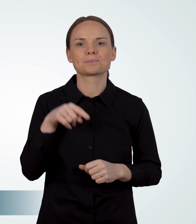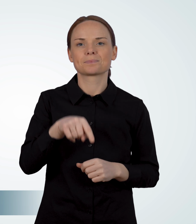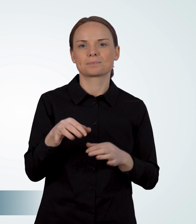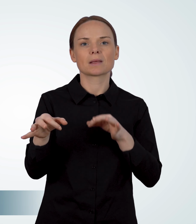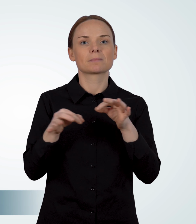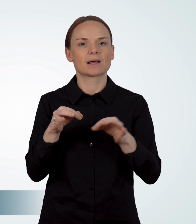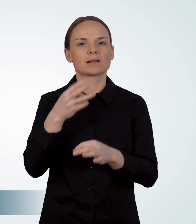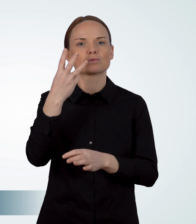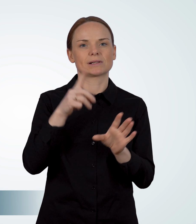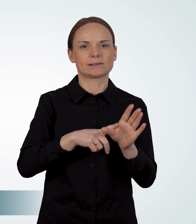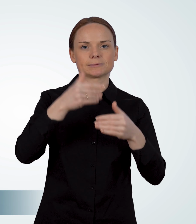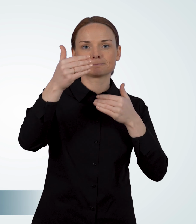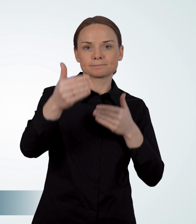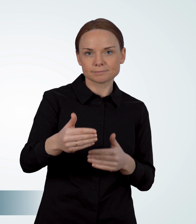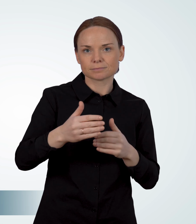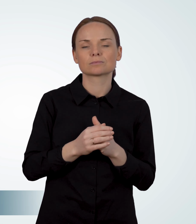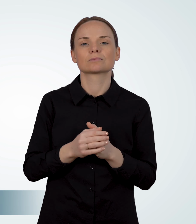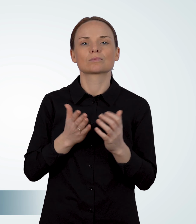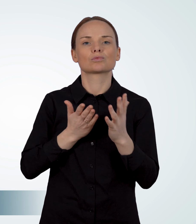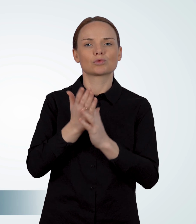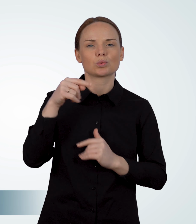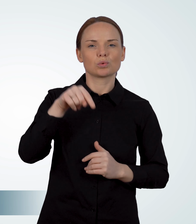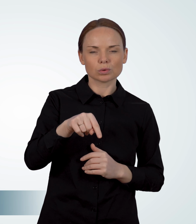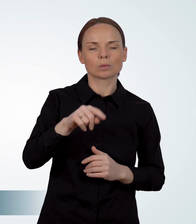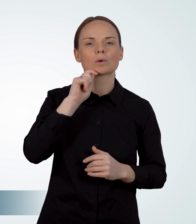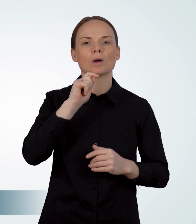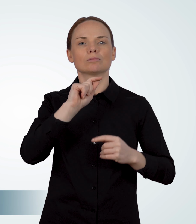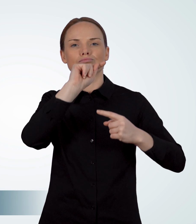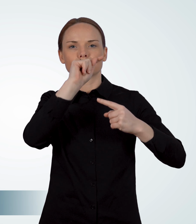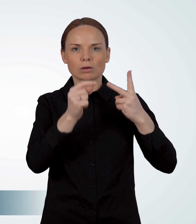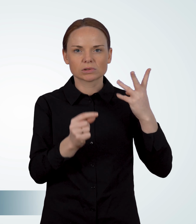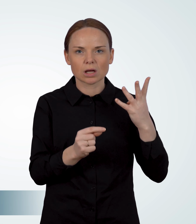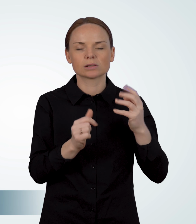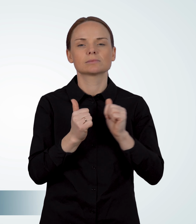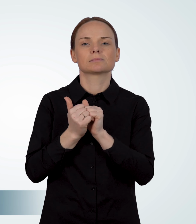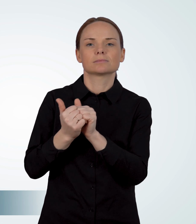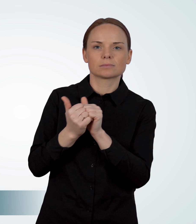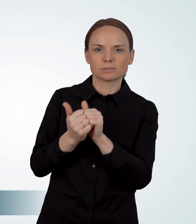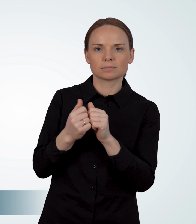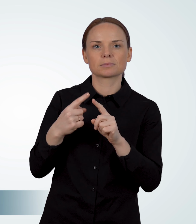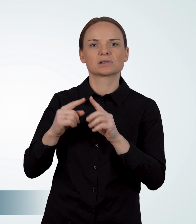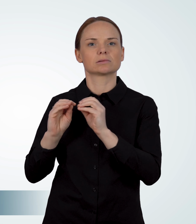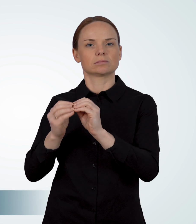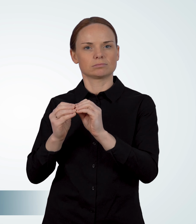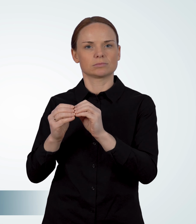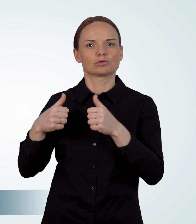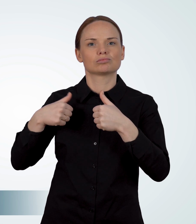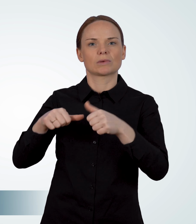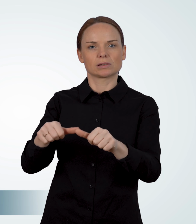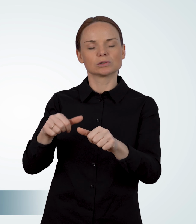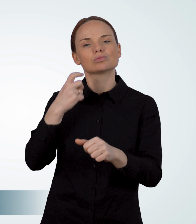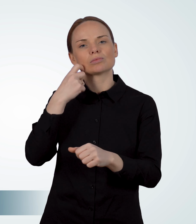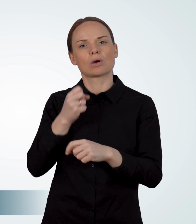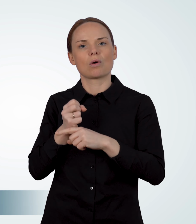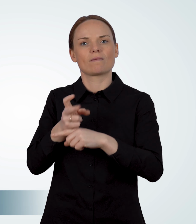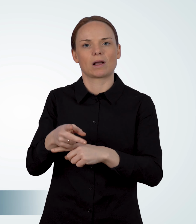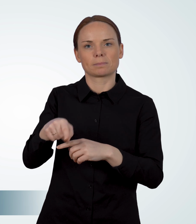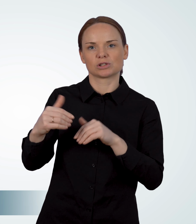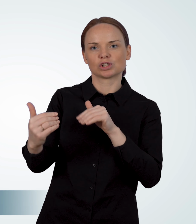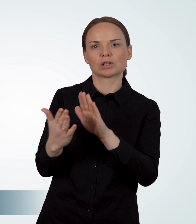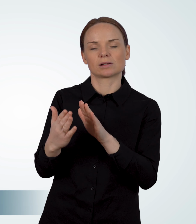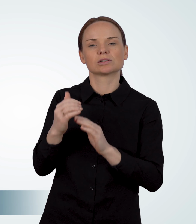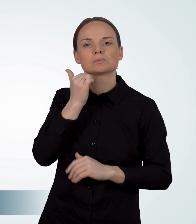This is a three-year plan to prioritise, partner and negotiate strategies to help with the challenges of the